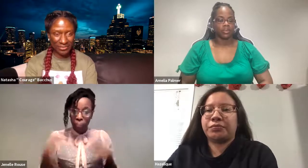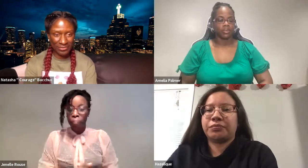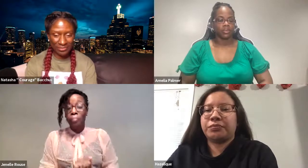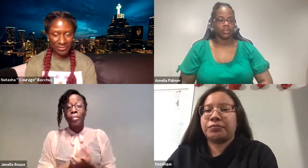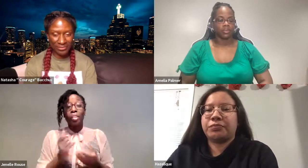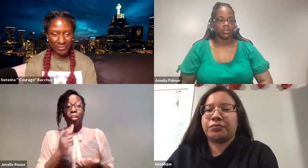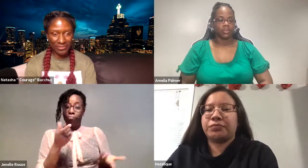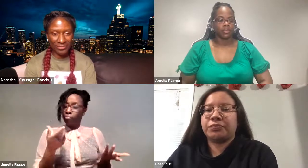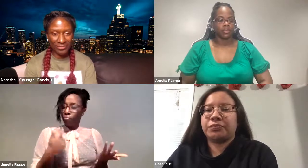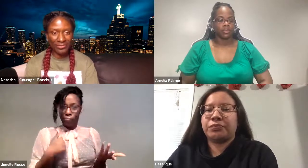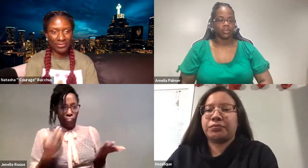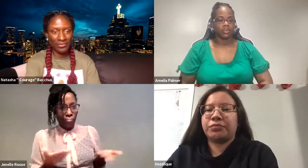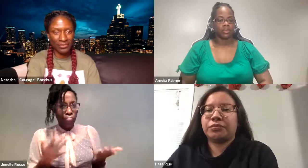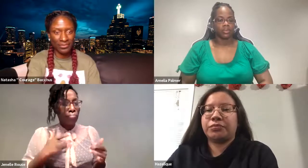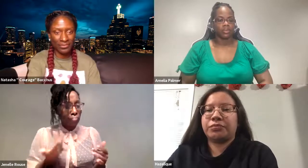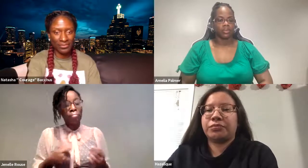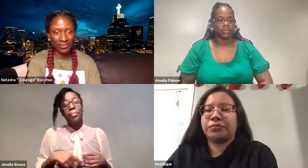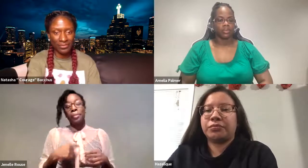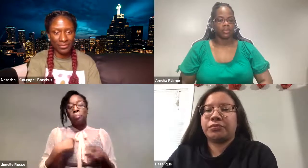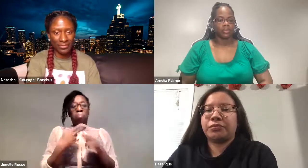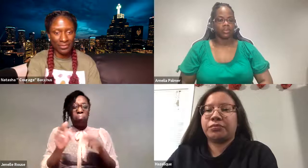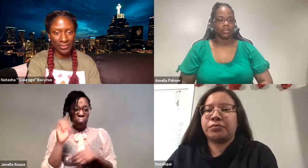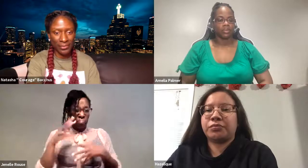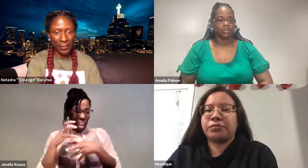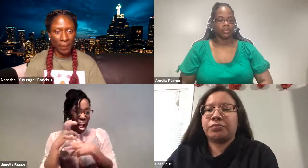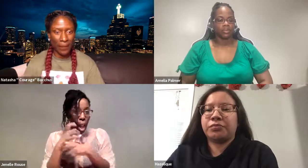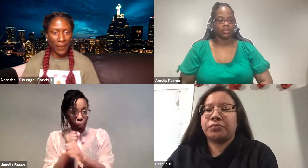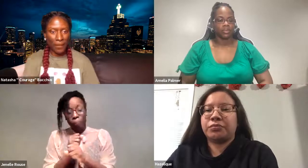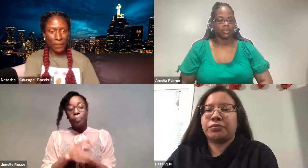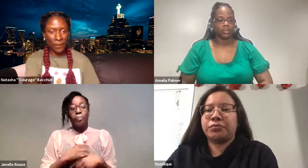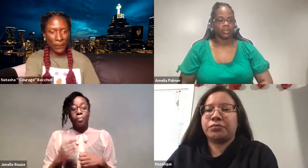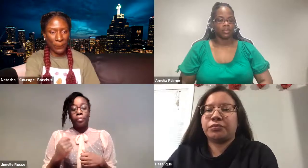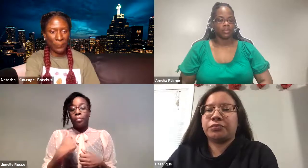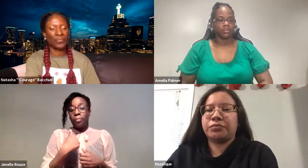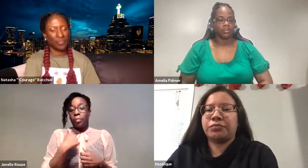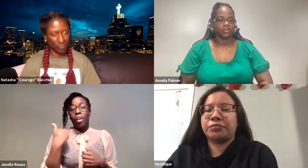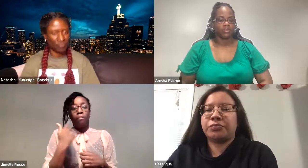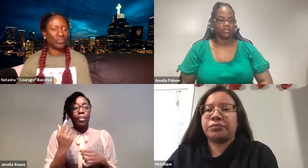plain background so who am? i i'll tell you a little bit about myself